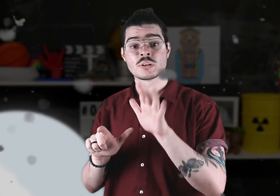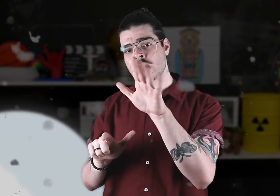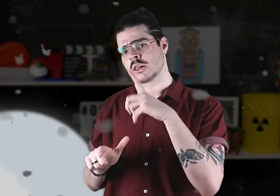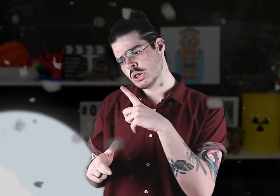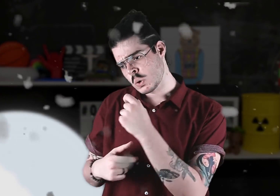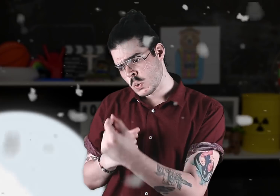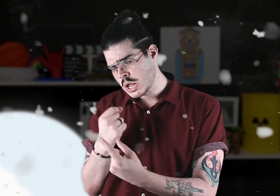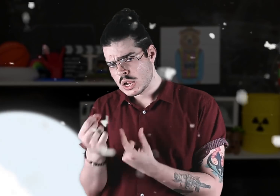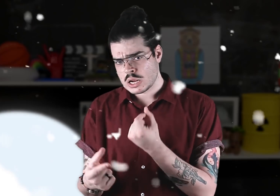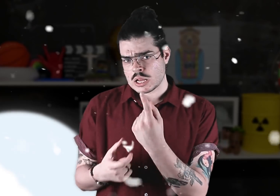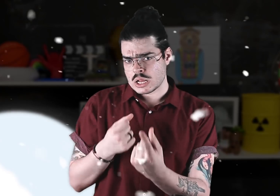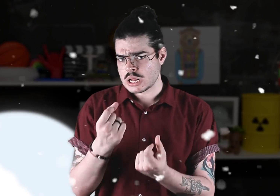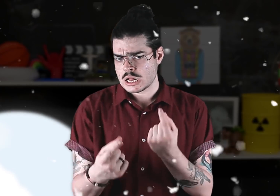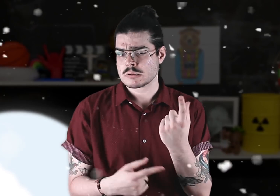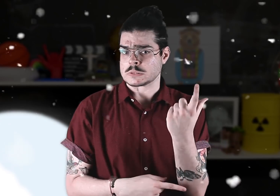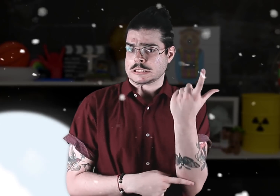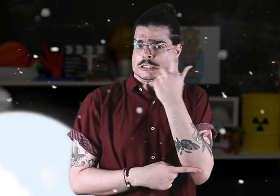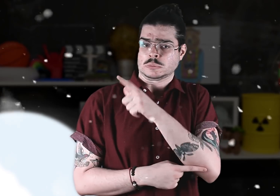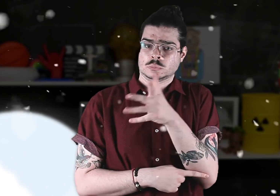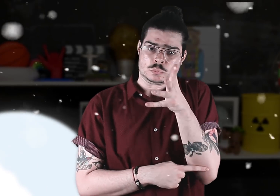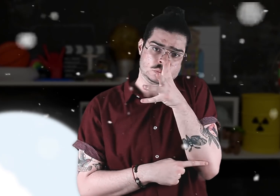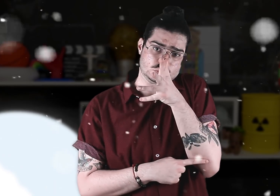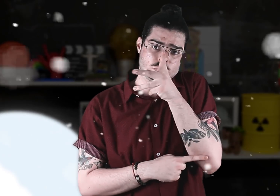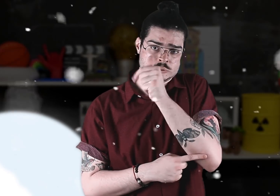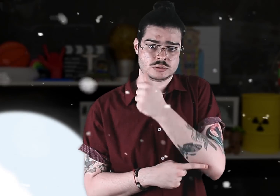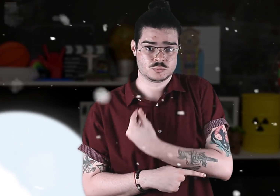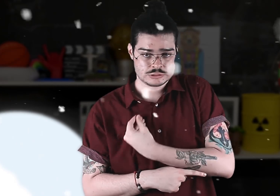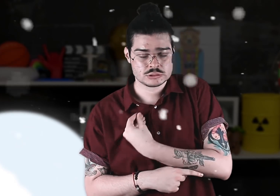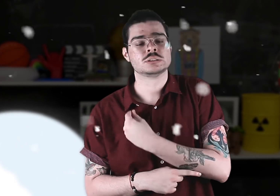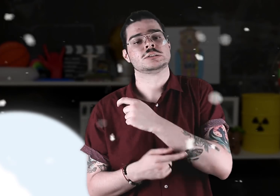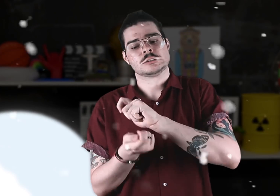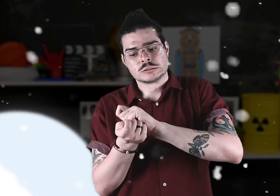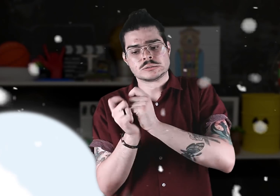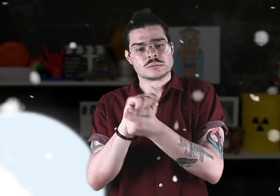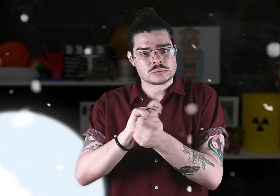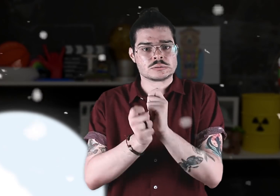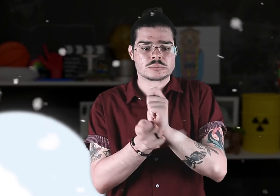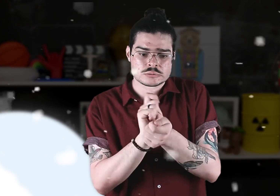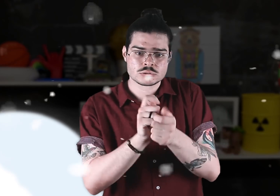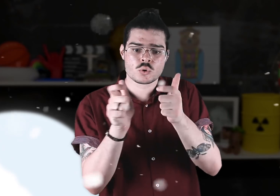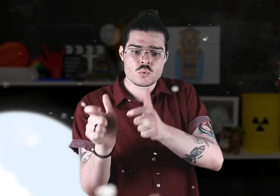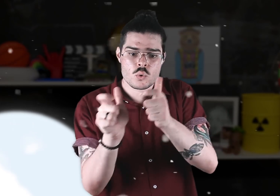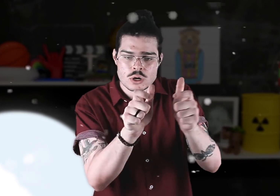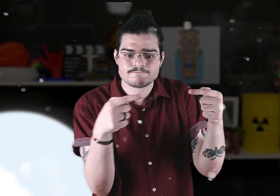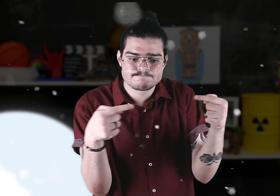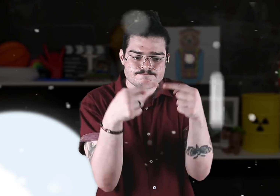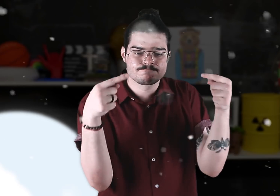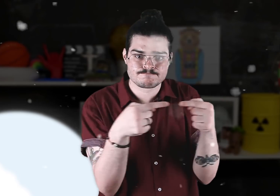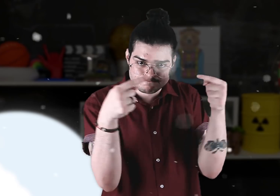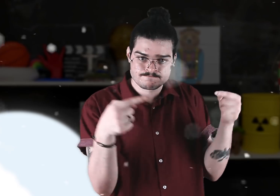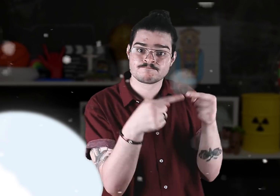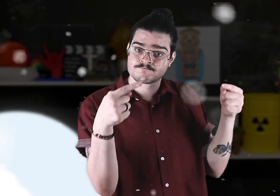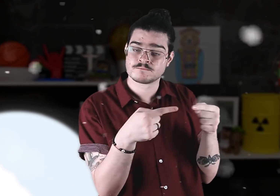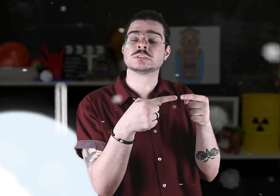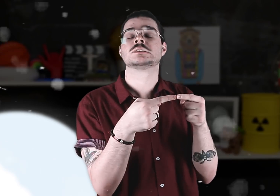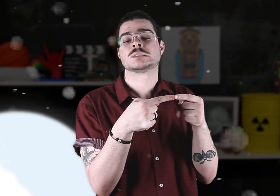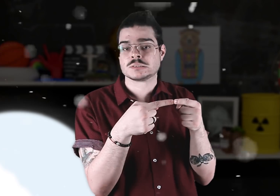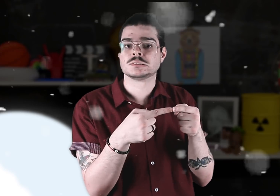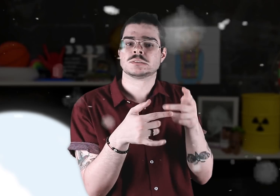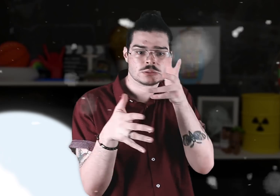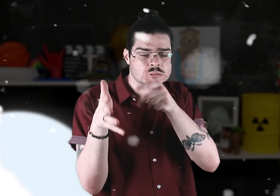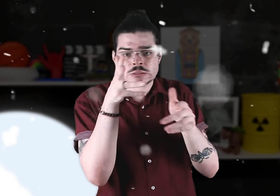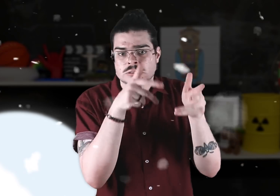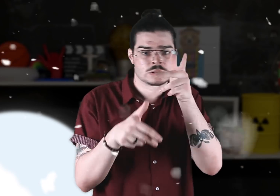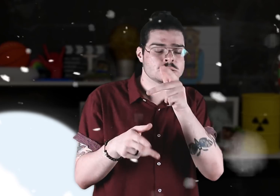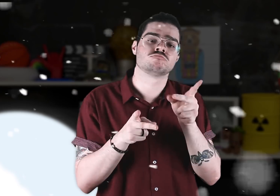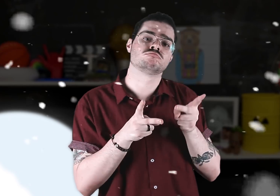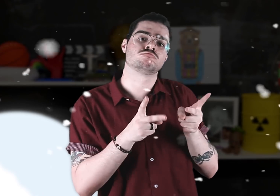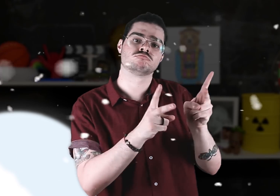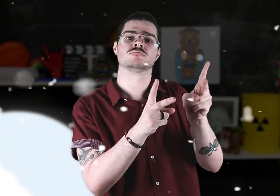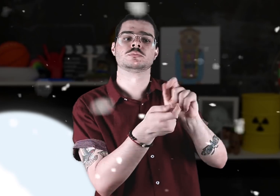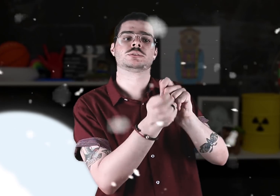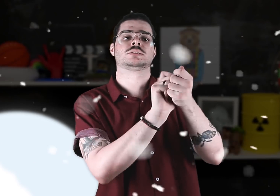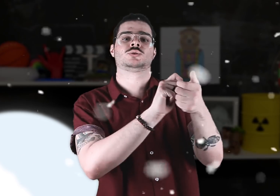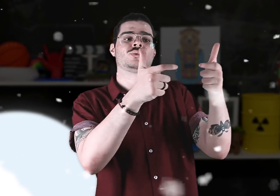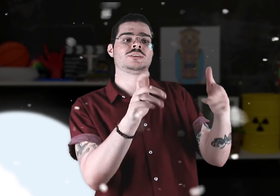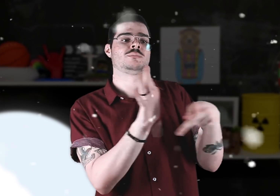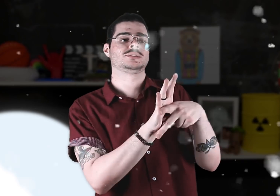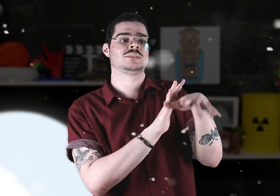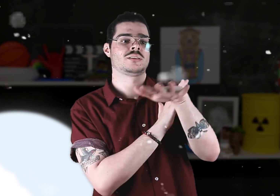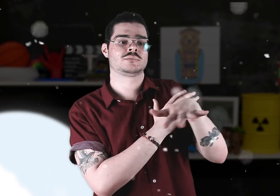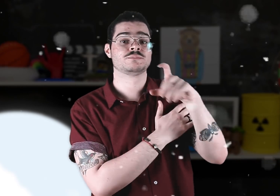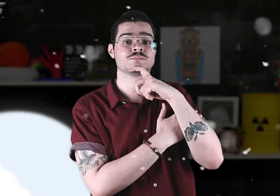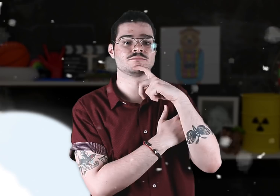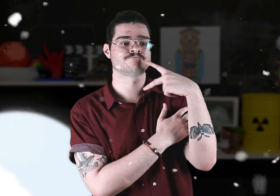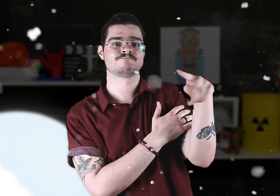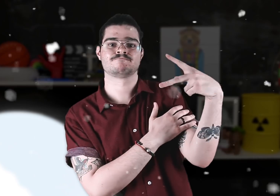some of them survived and adapted to life in cold environments.